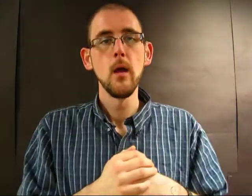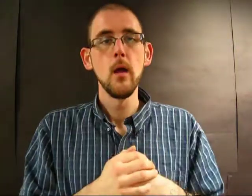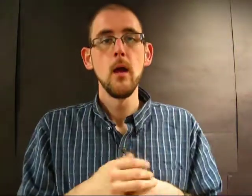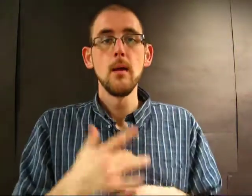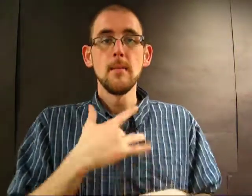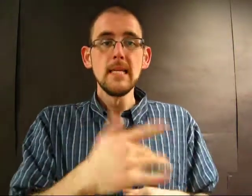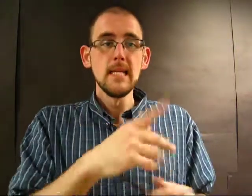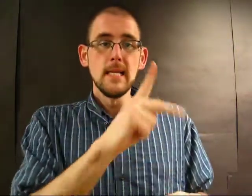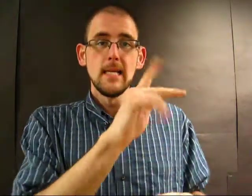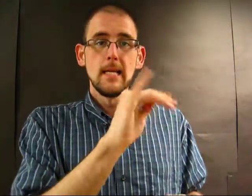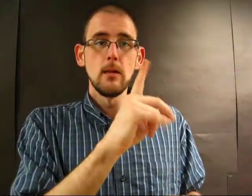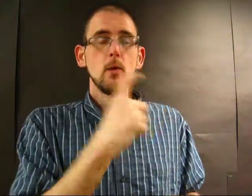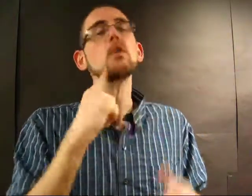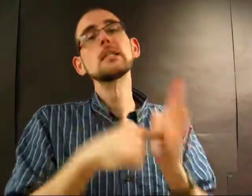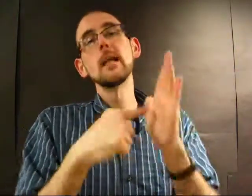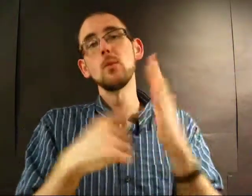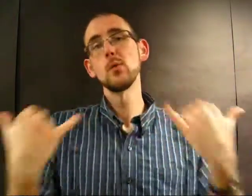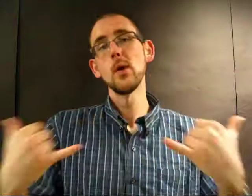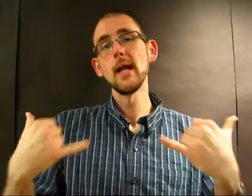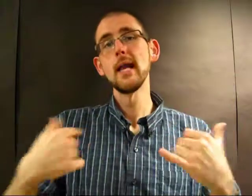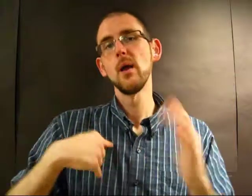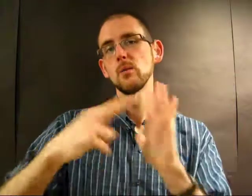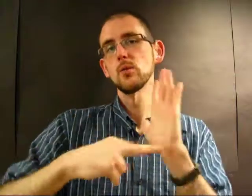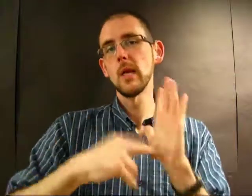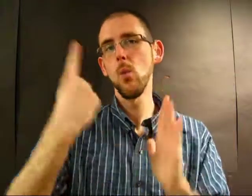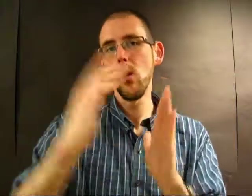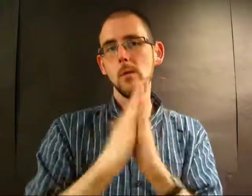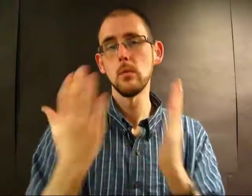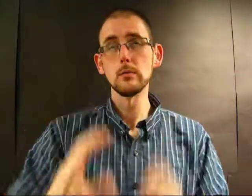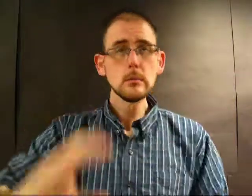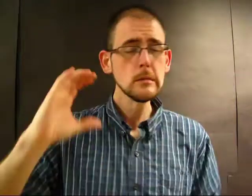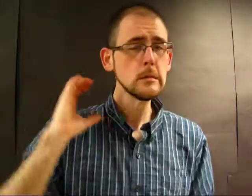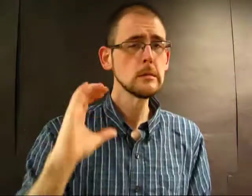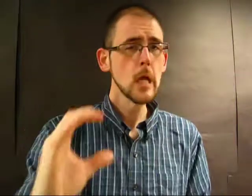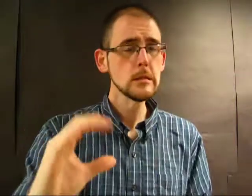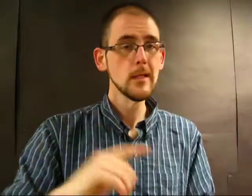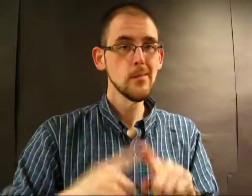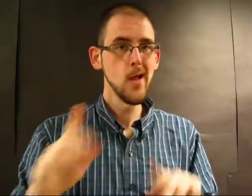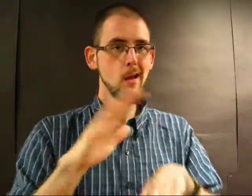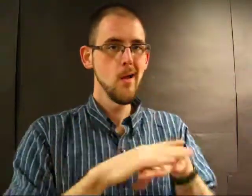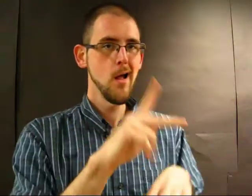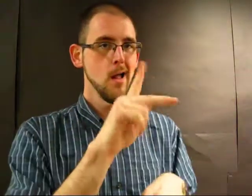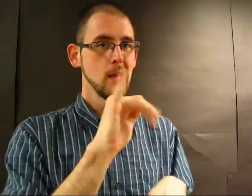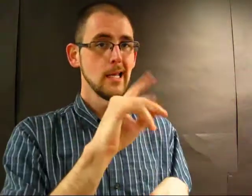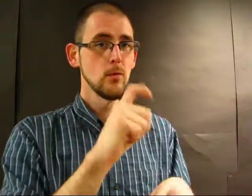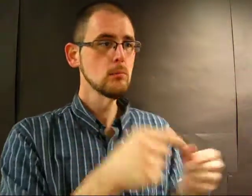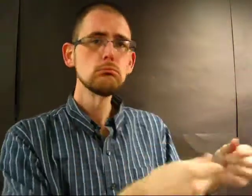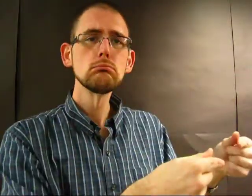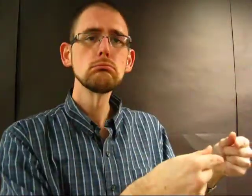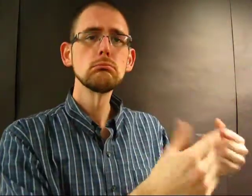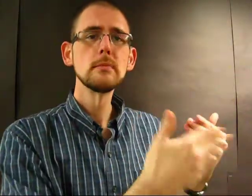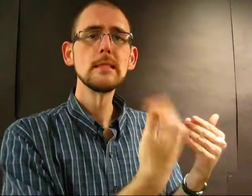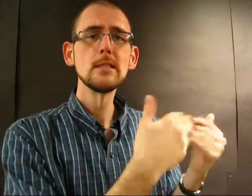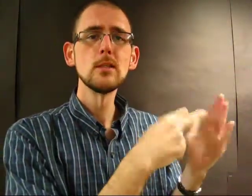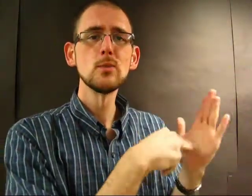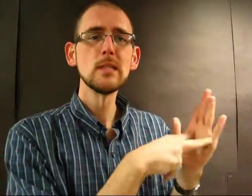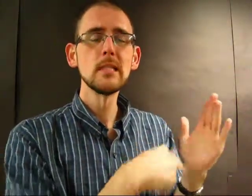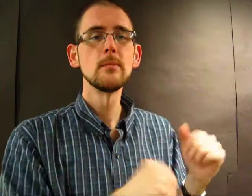For example, right now, I'm reading a book that happens to be pretty long. It's not so big on the Kindle.